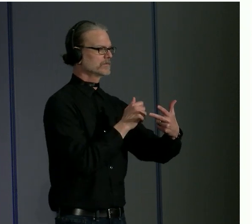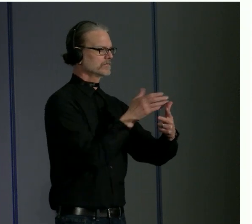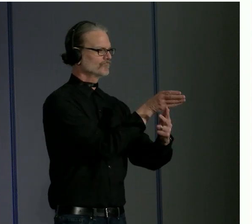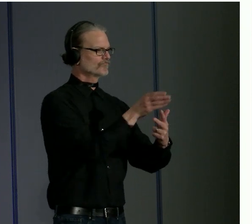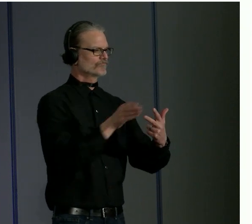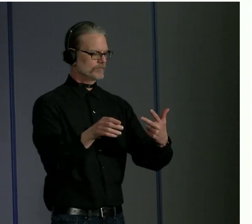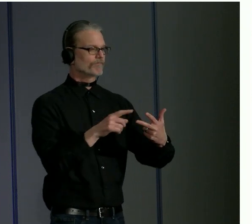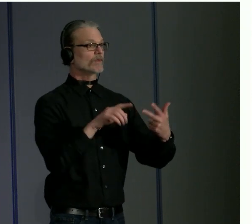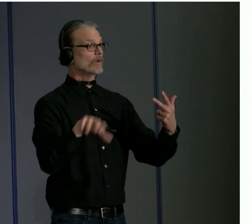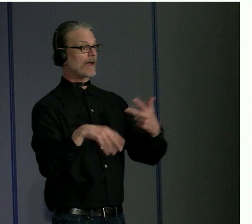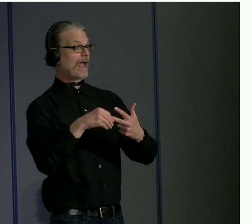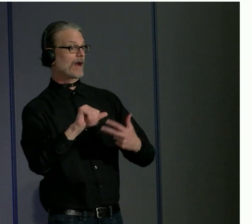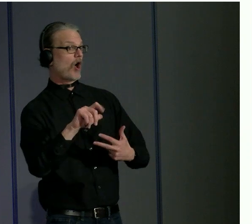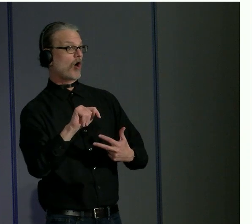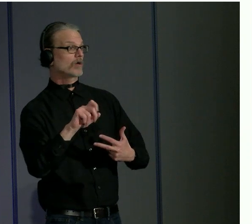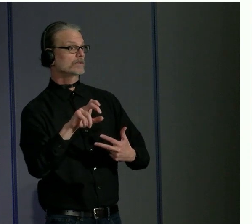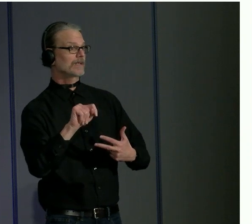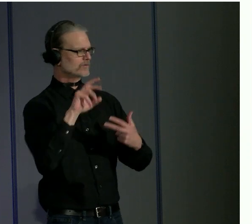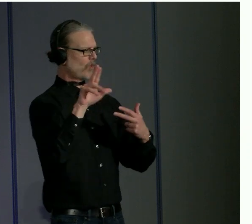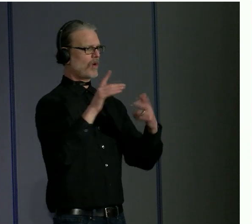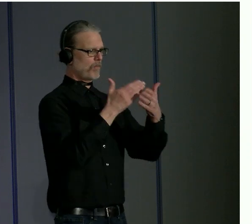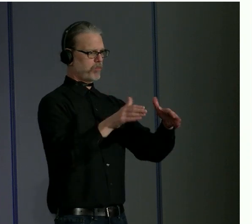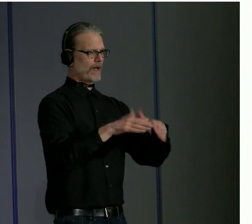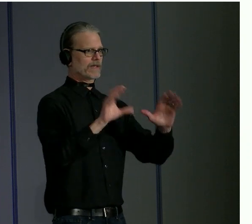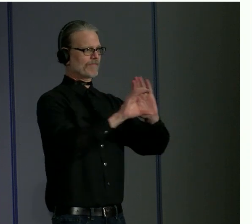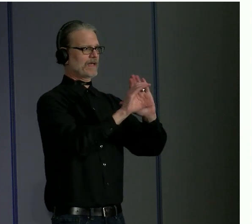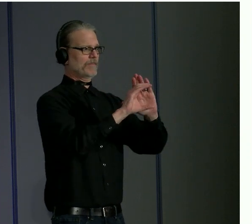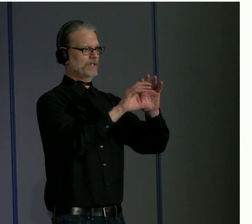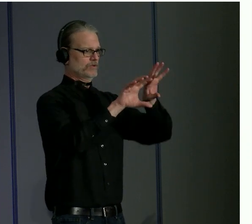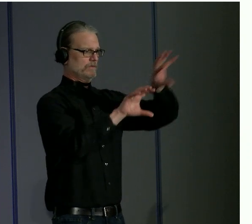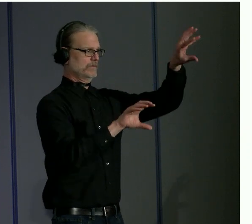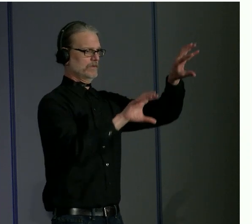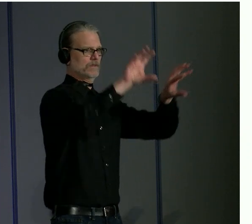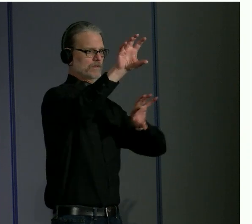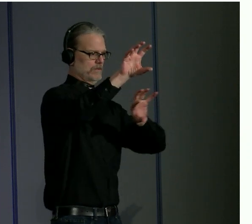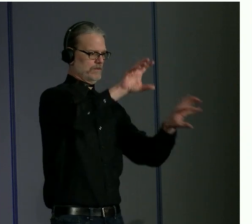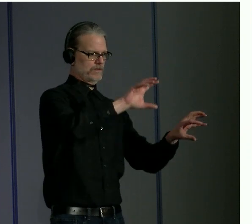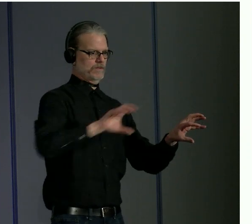or we can break this image apart like we did before and add Alt Text for those. Or